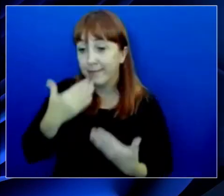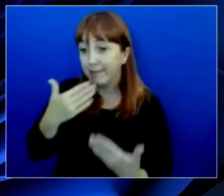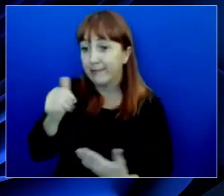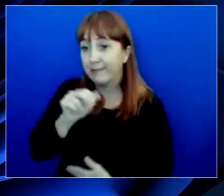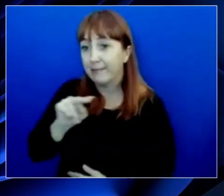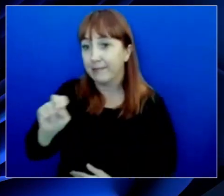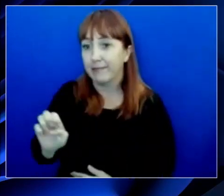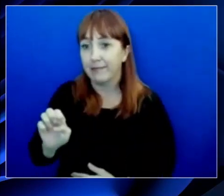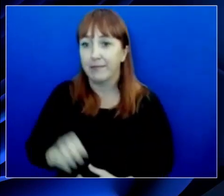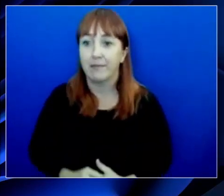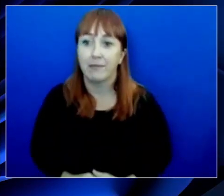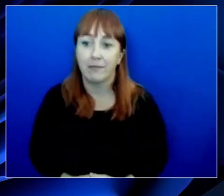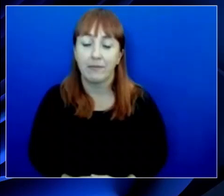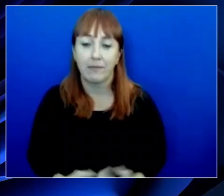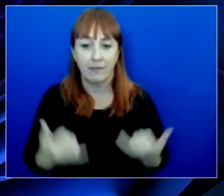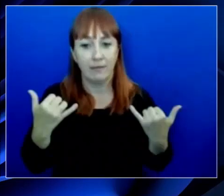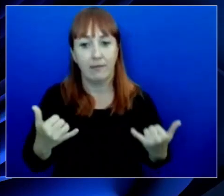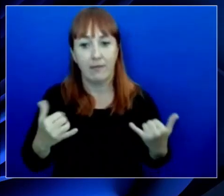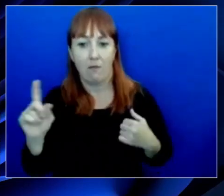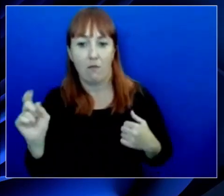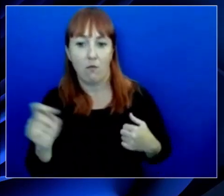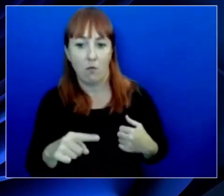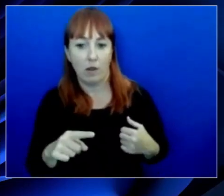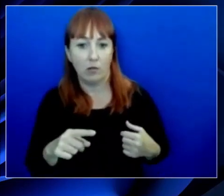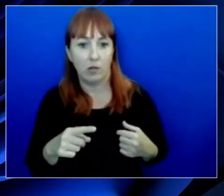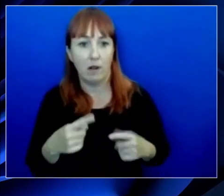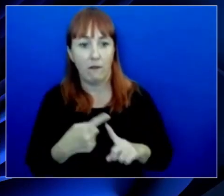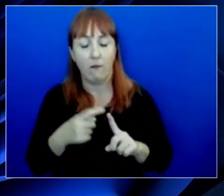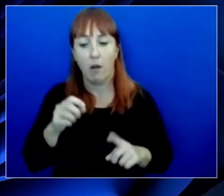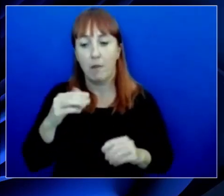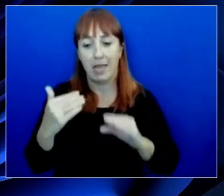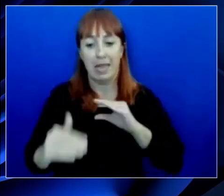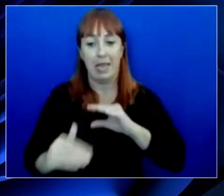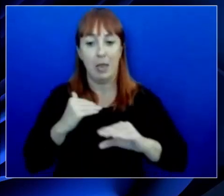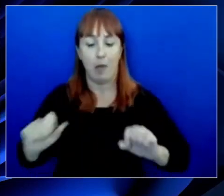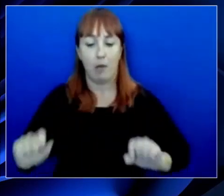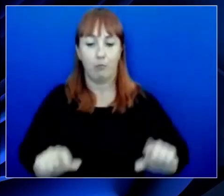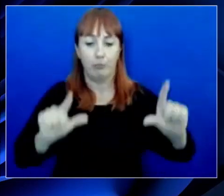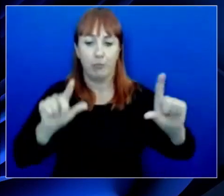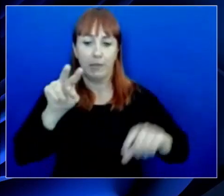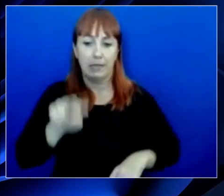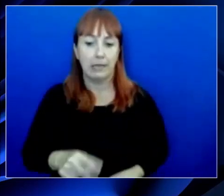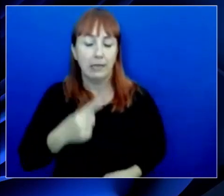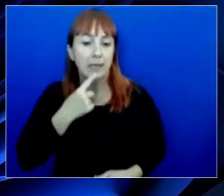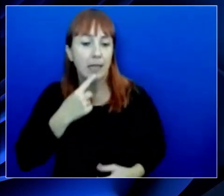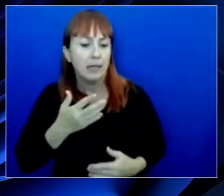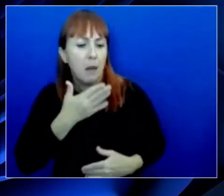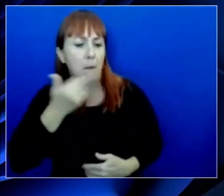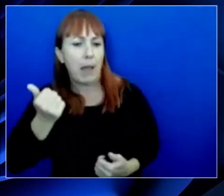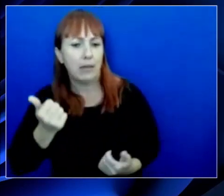this next question is coming through from email. What is the best way to submit feedback to